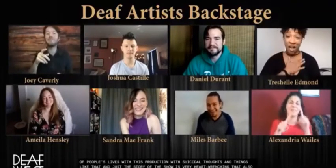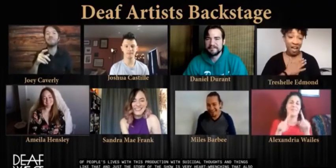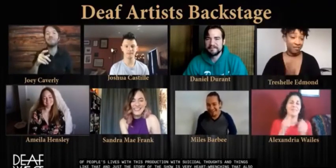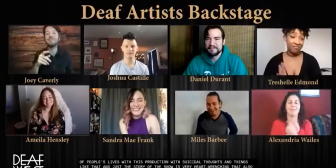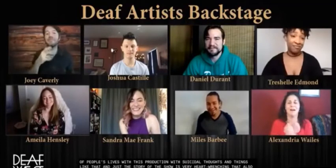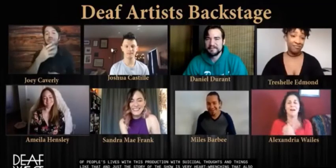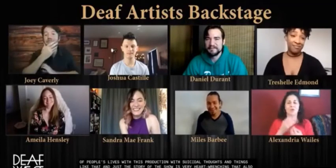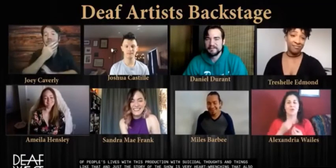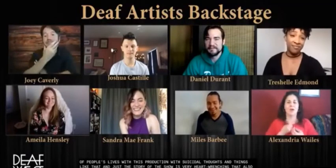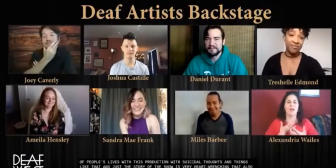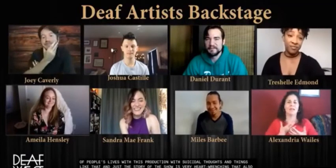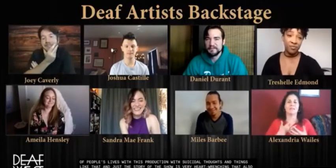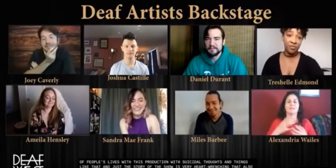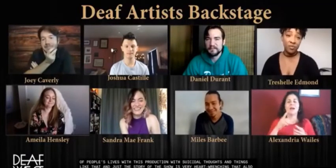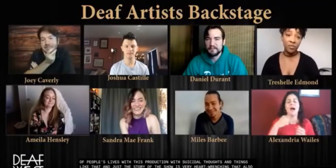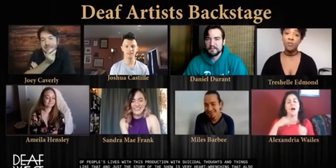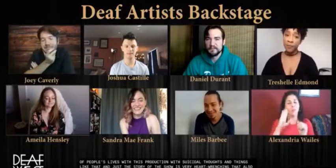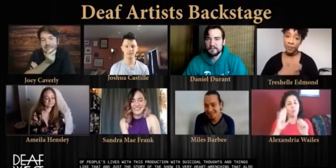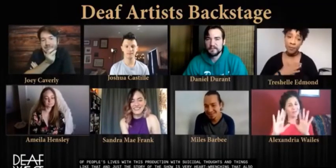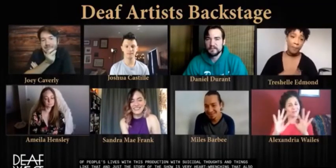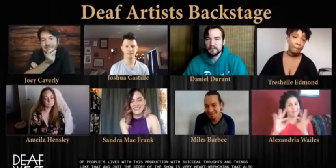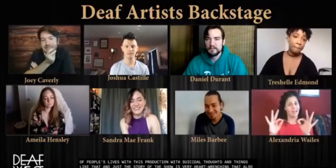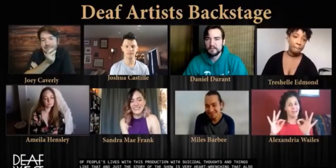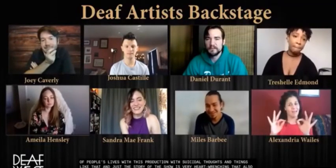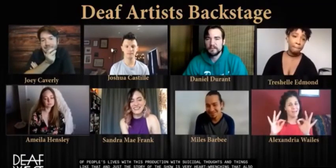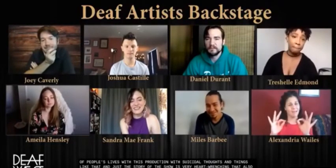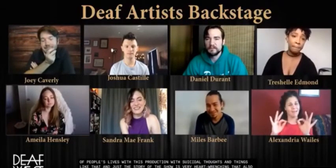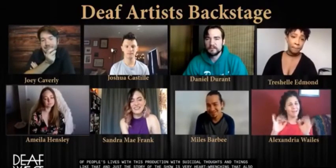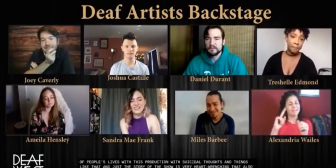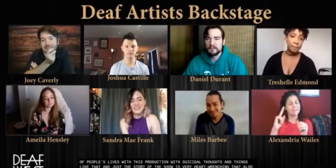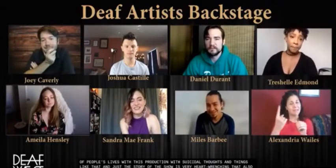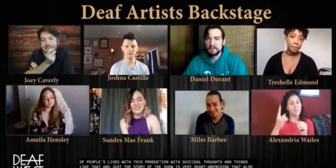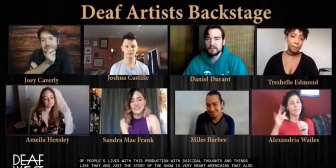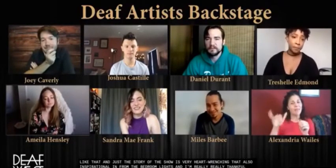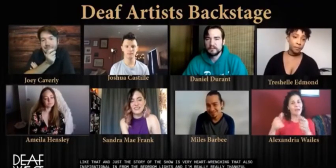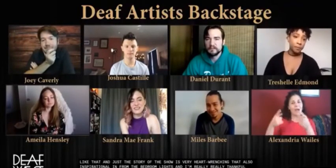I'm not sure that we should end on anything else. I do want to say that